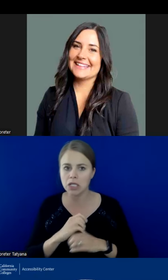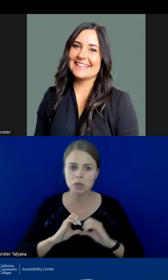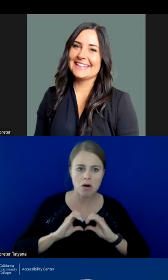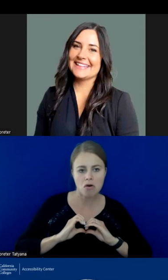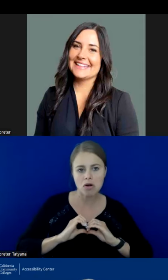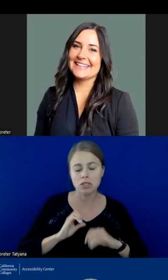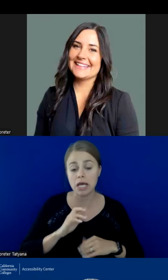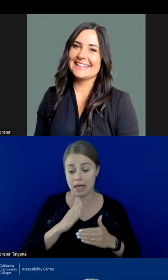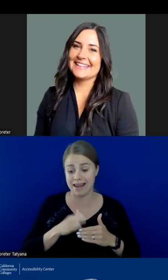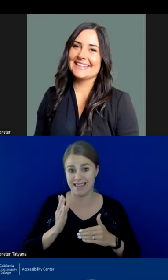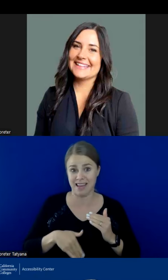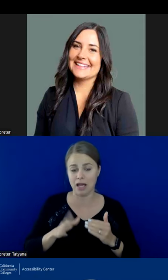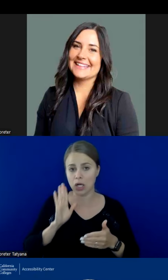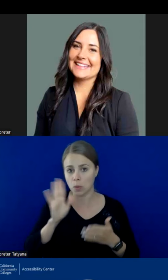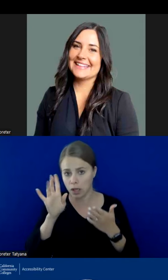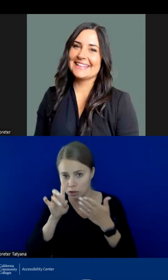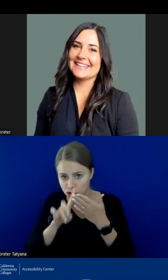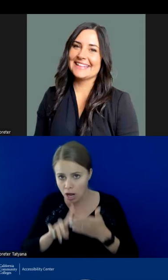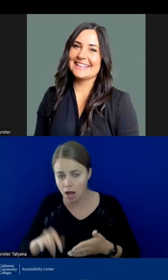And then maybe we'll check if we have some winners,